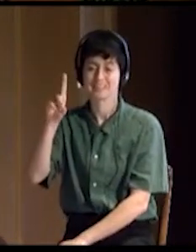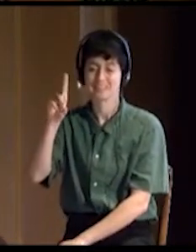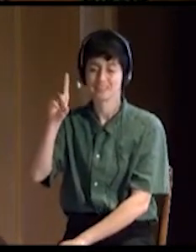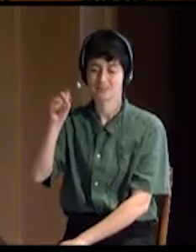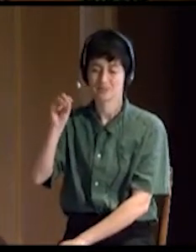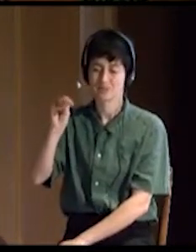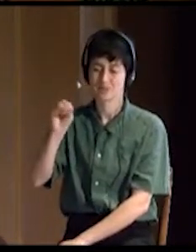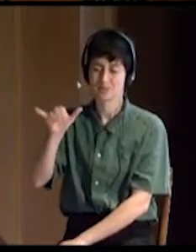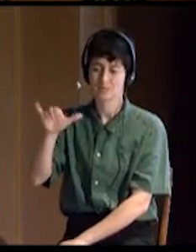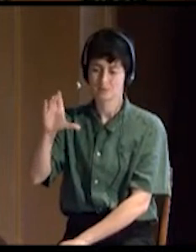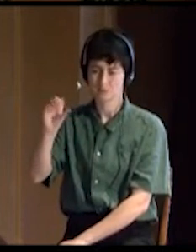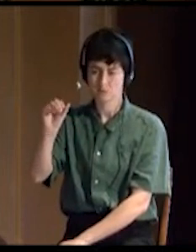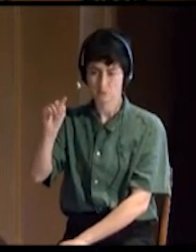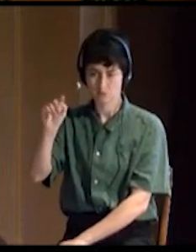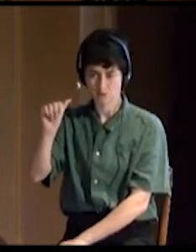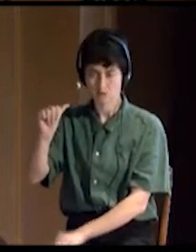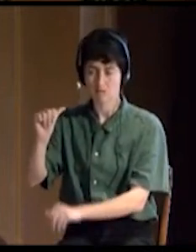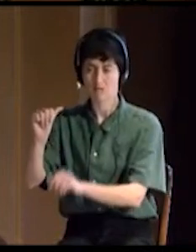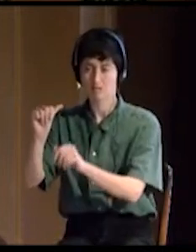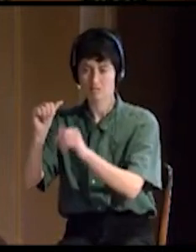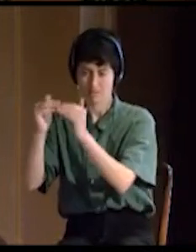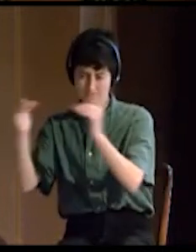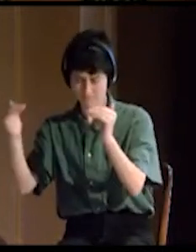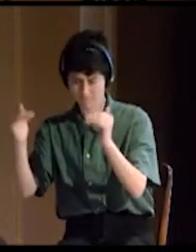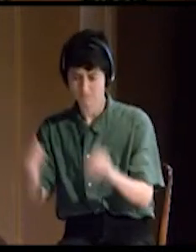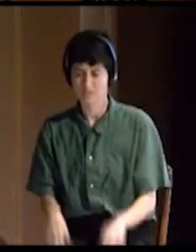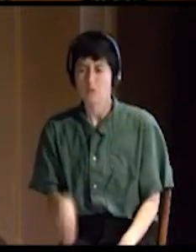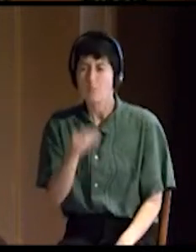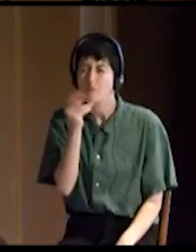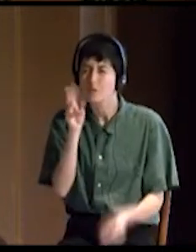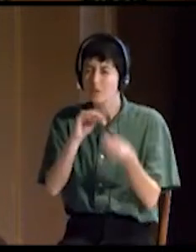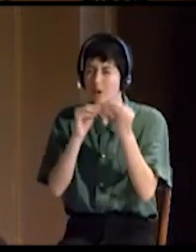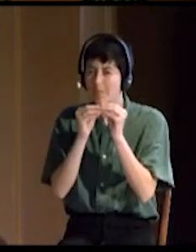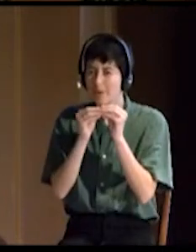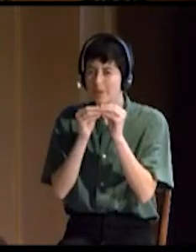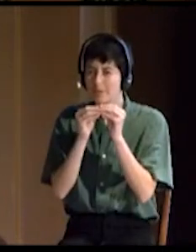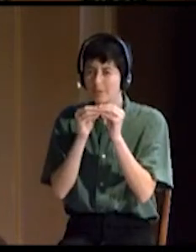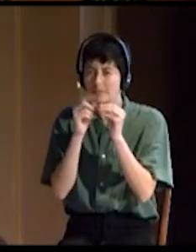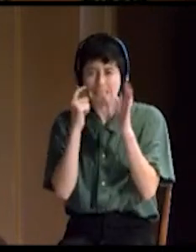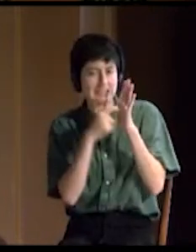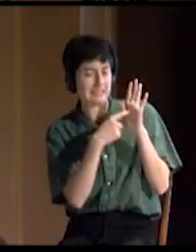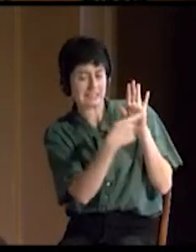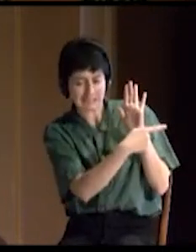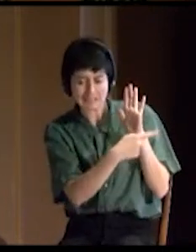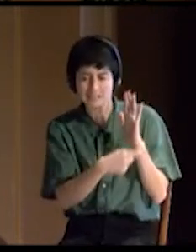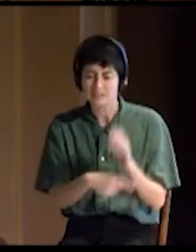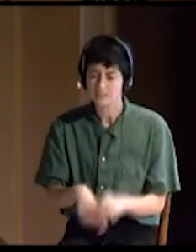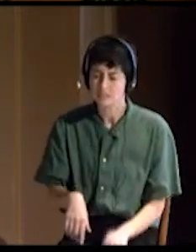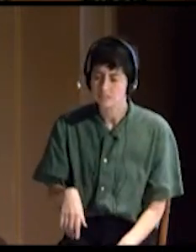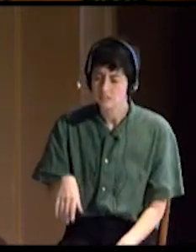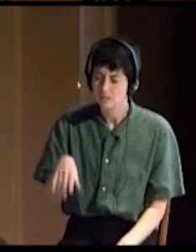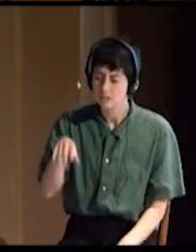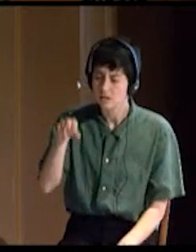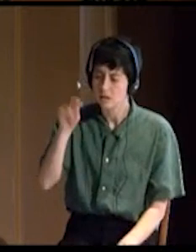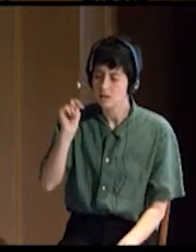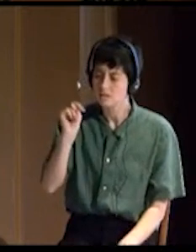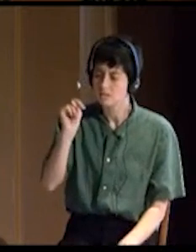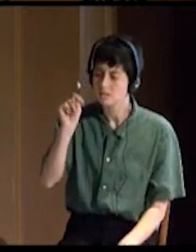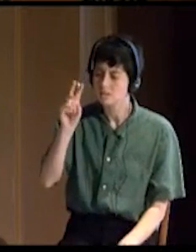Here you see N 758. So that's the number of total genes that these software is utilizing